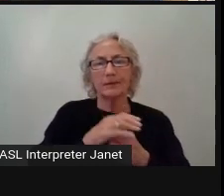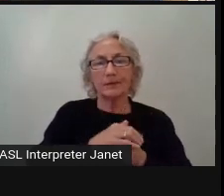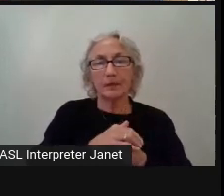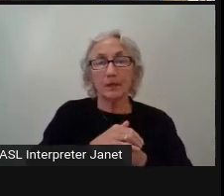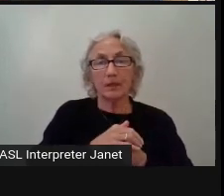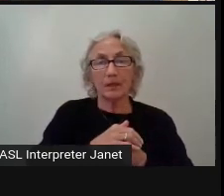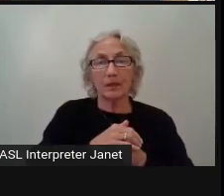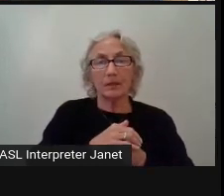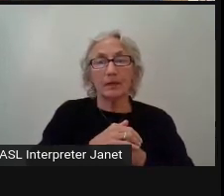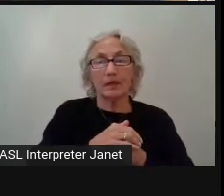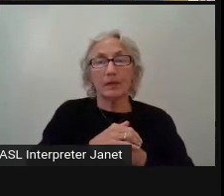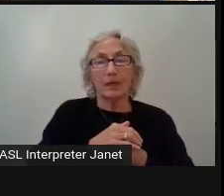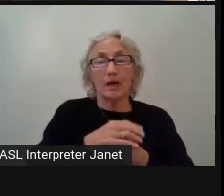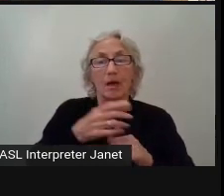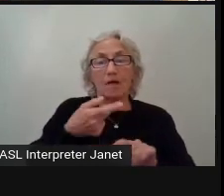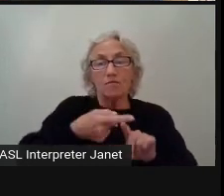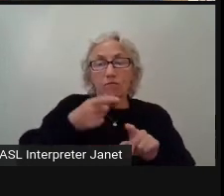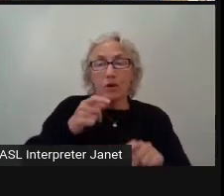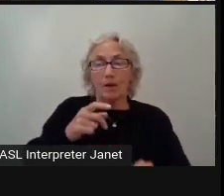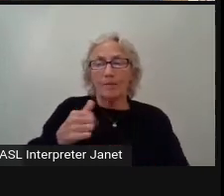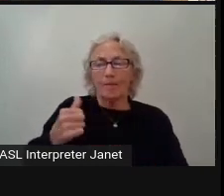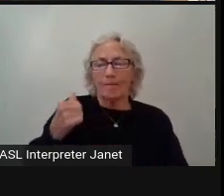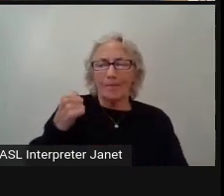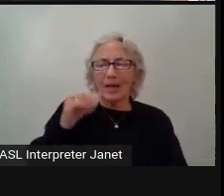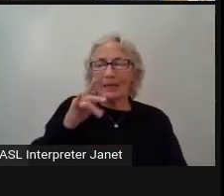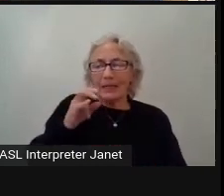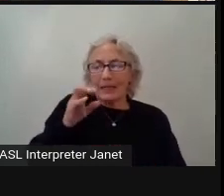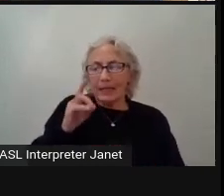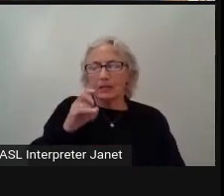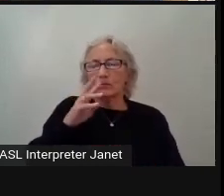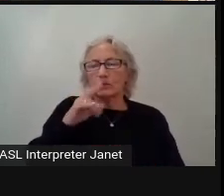For the back-end, for Joomla administrator, we also have themes